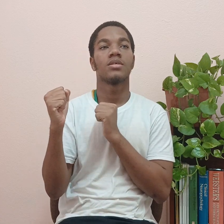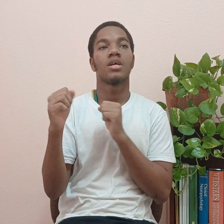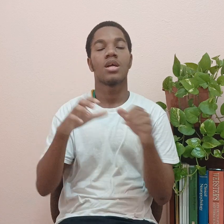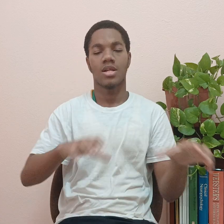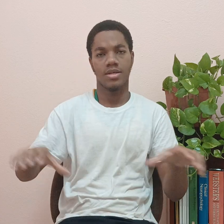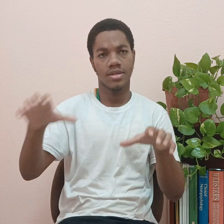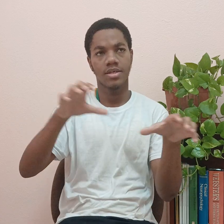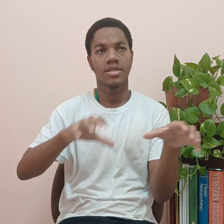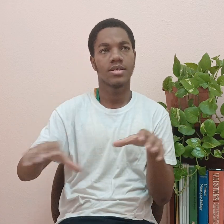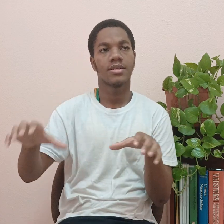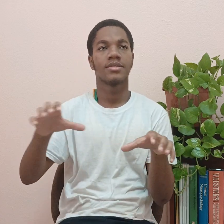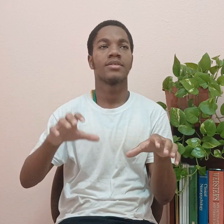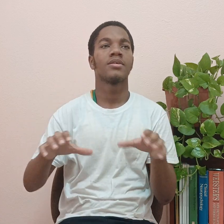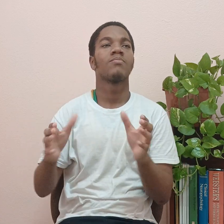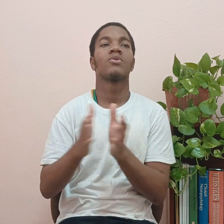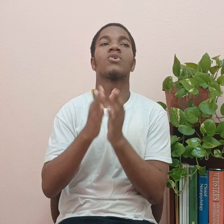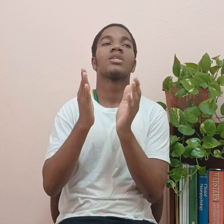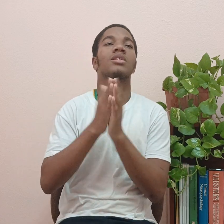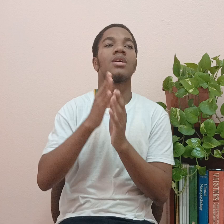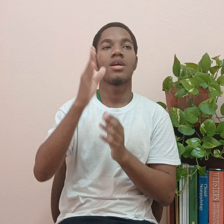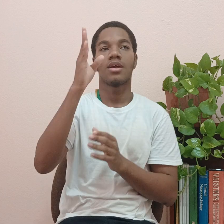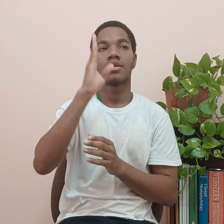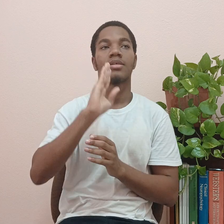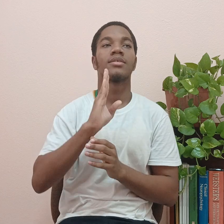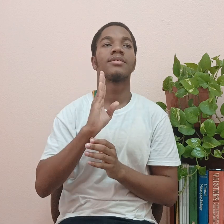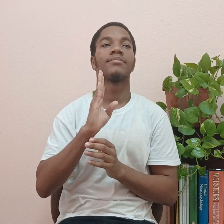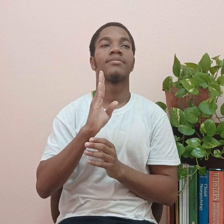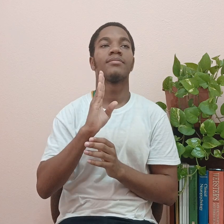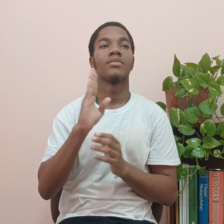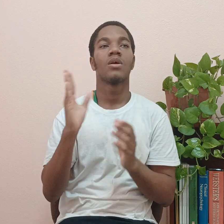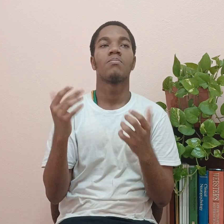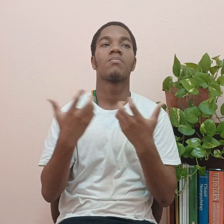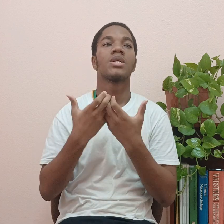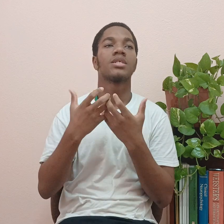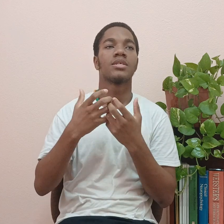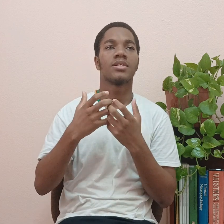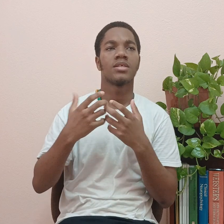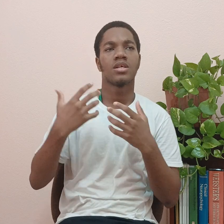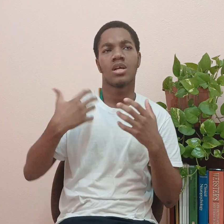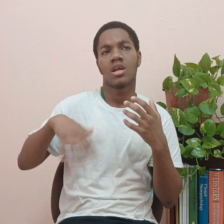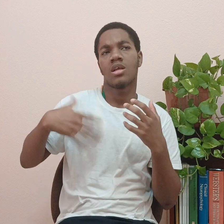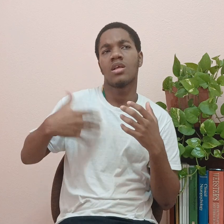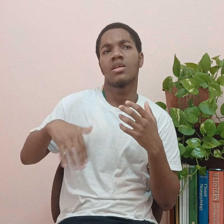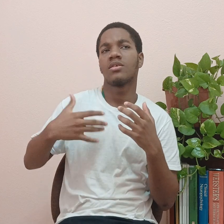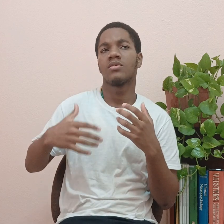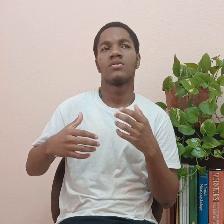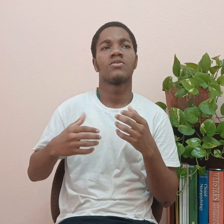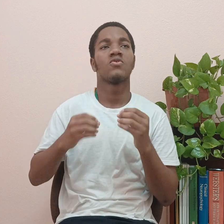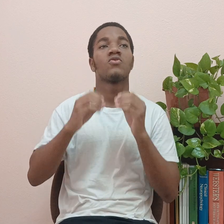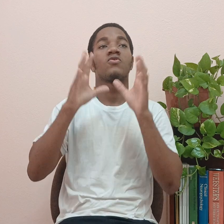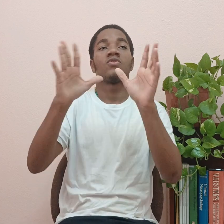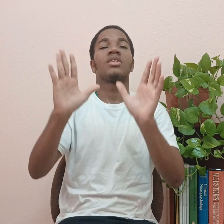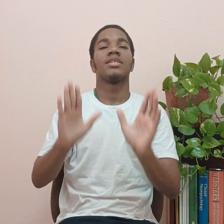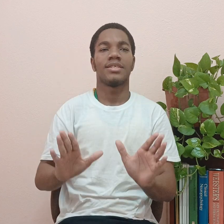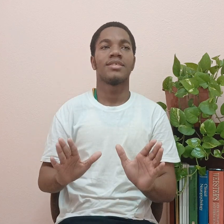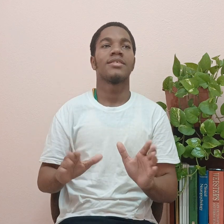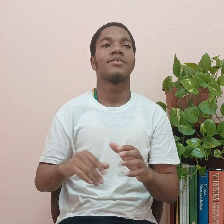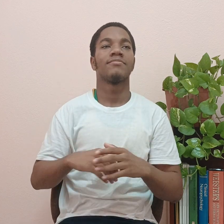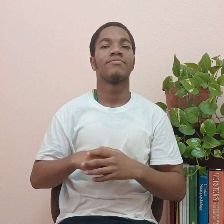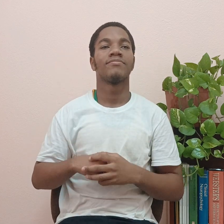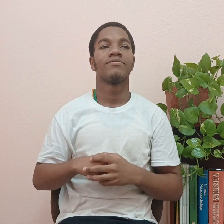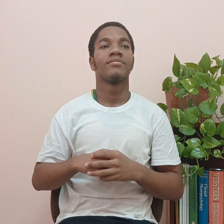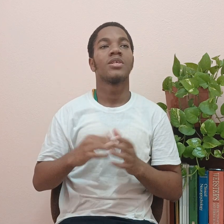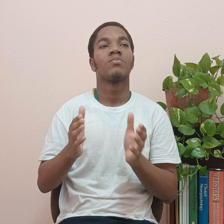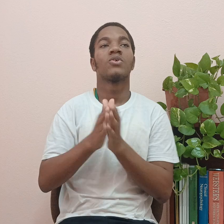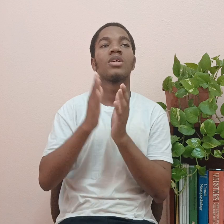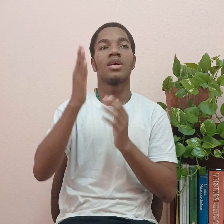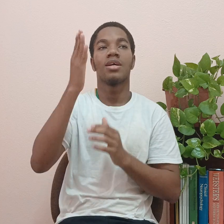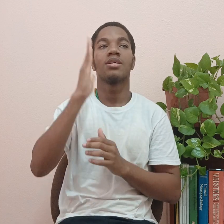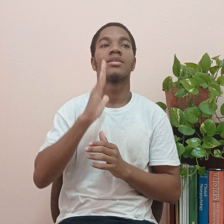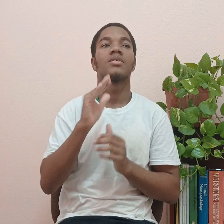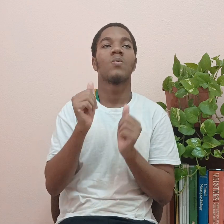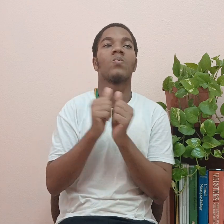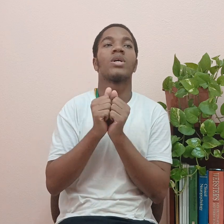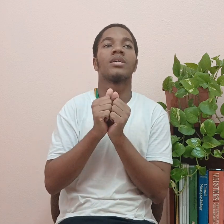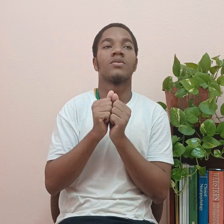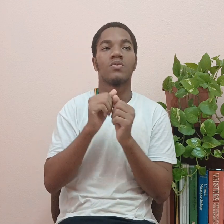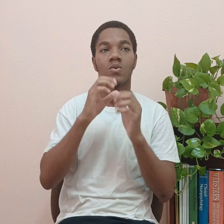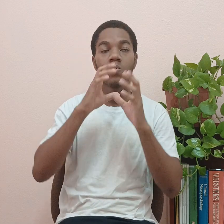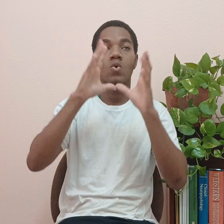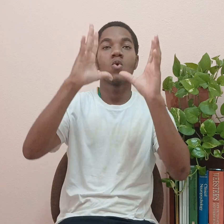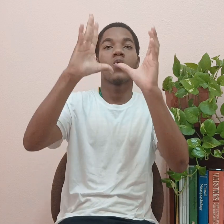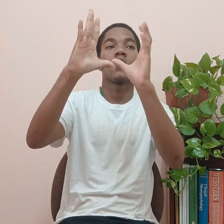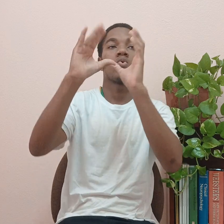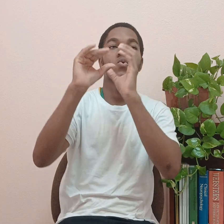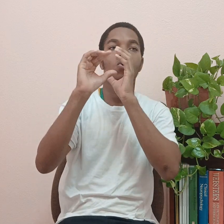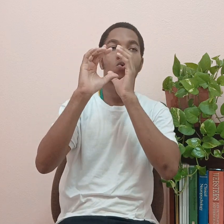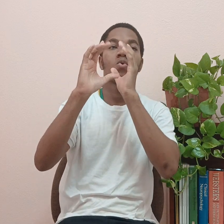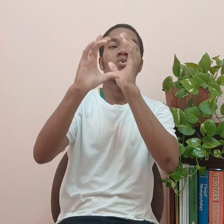Praise God as suits his incredible greatness! 3 Praise God with the blast of the ram’s horn!